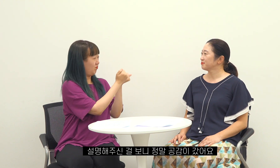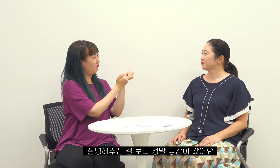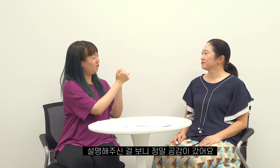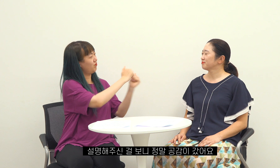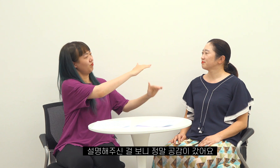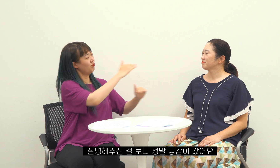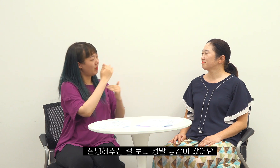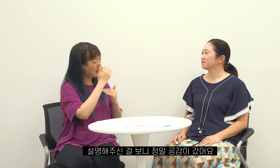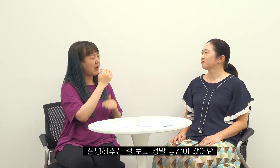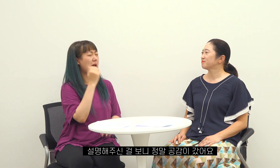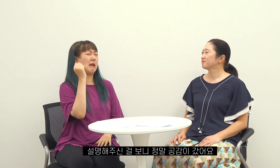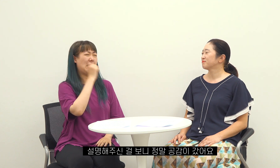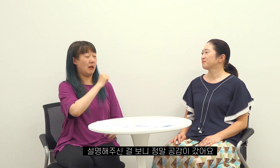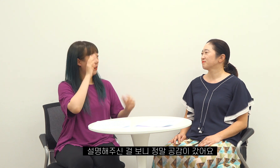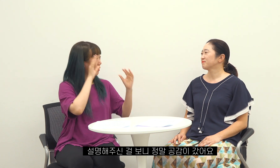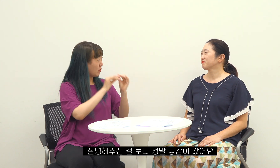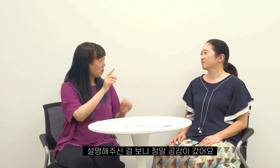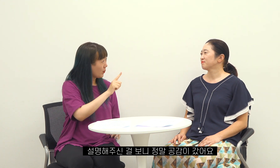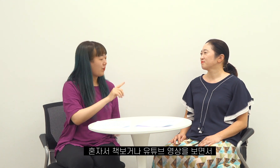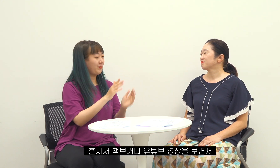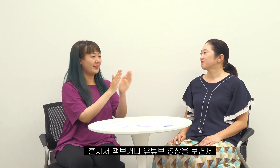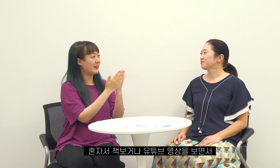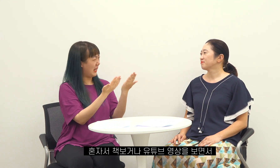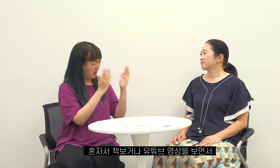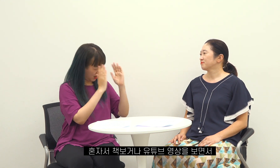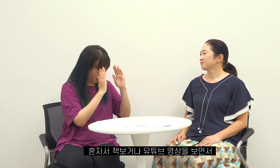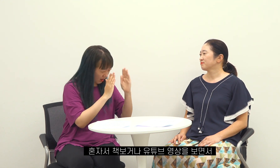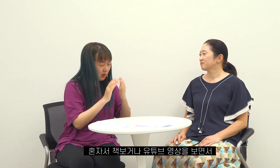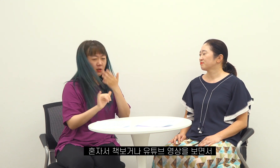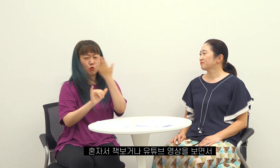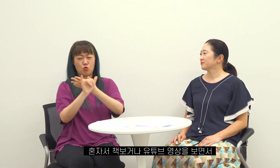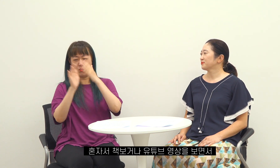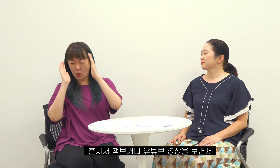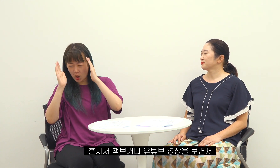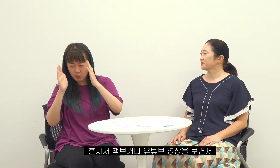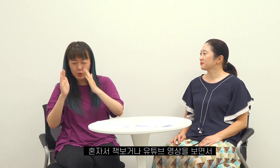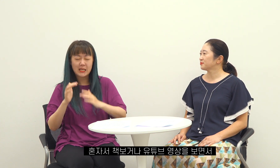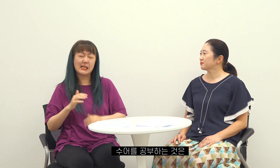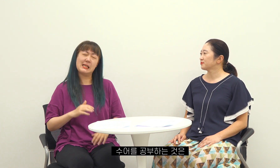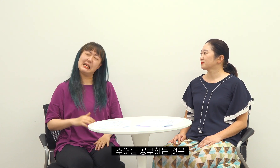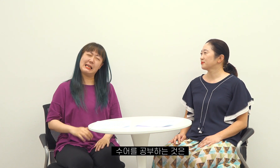After seeing what you explained, I really sympathized with you. Studying sign language by yourself